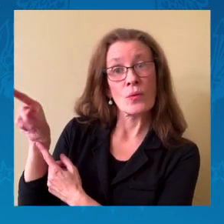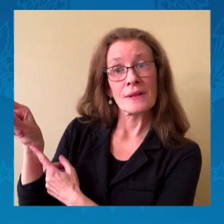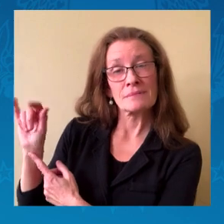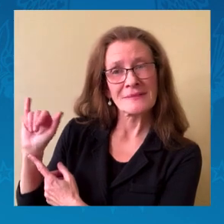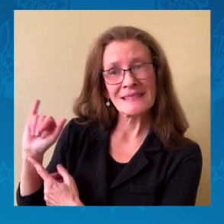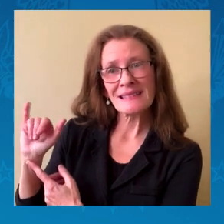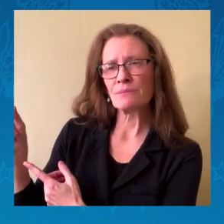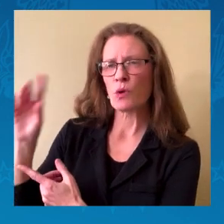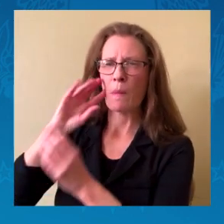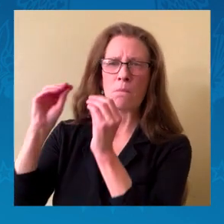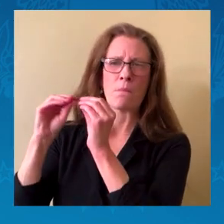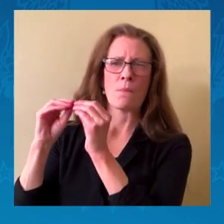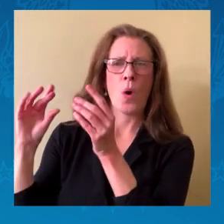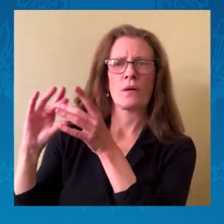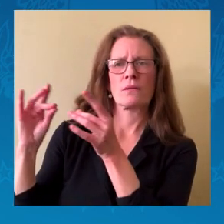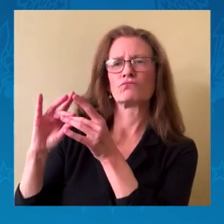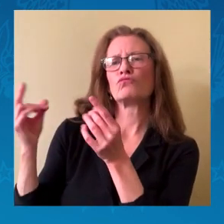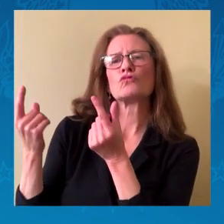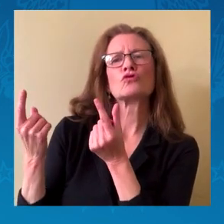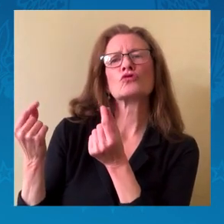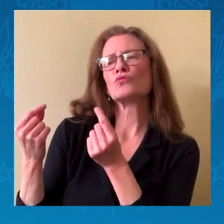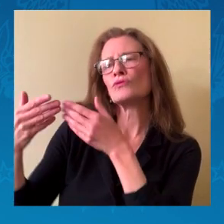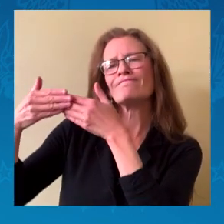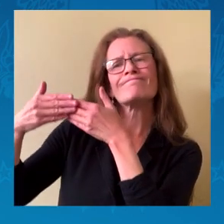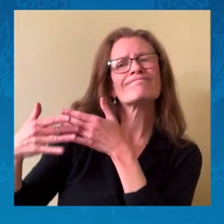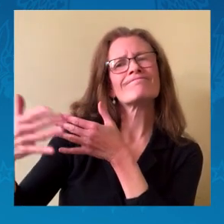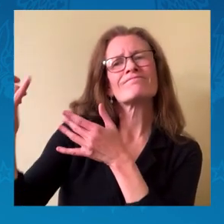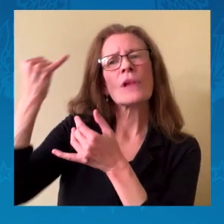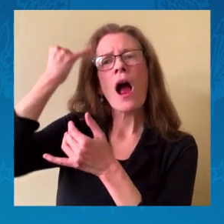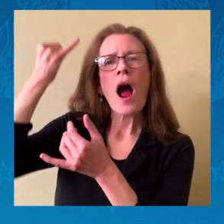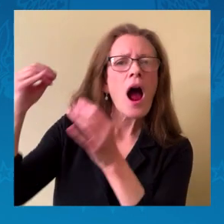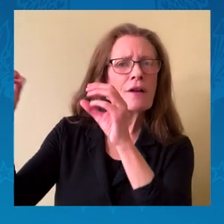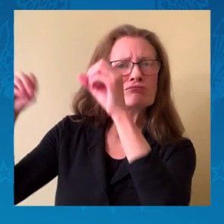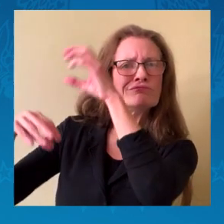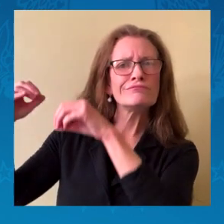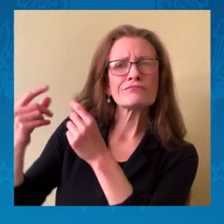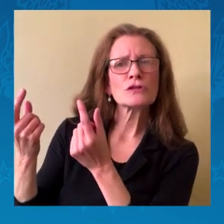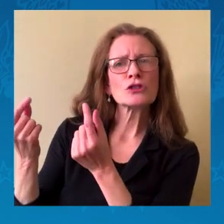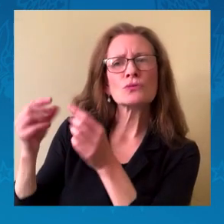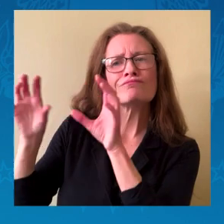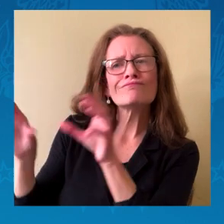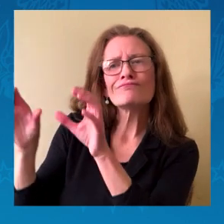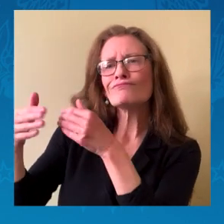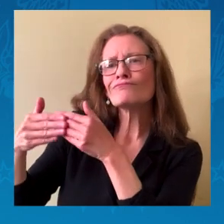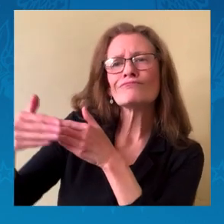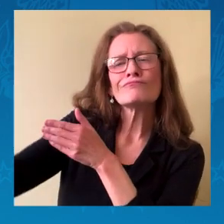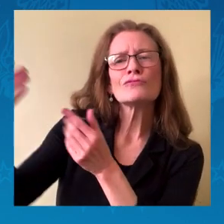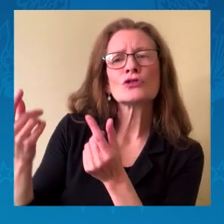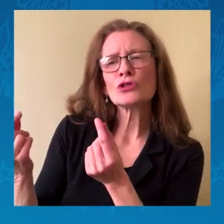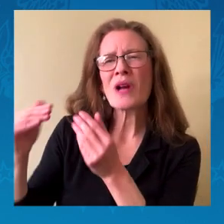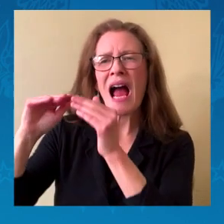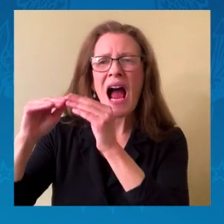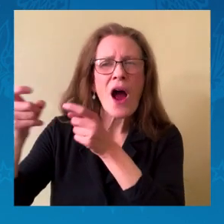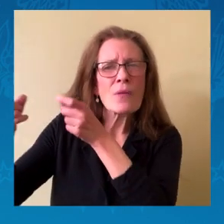to accelerate the development of space traffic management services. The Department of Transportation Secretary Buttigieg